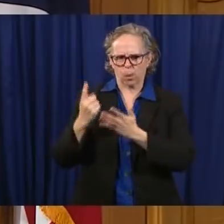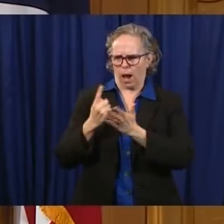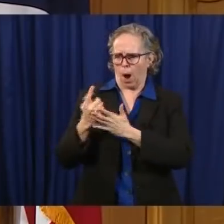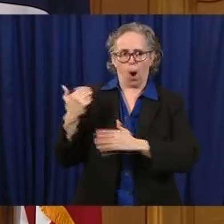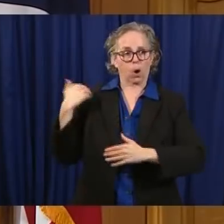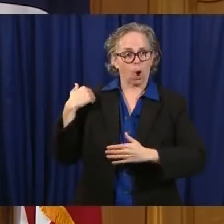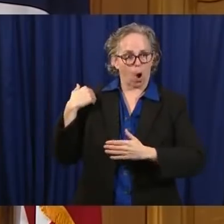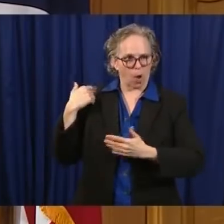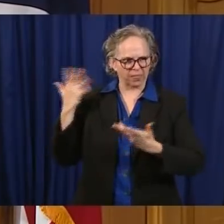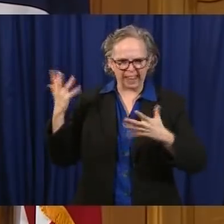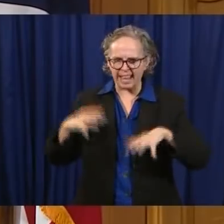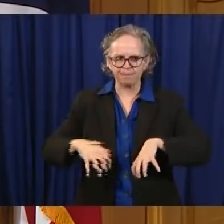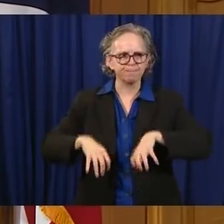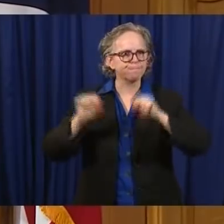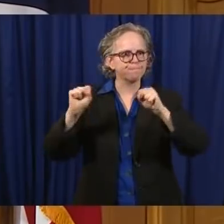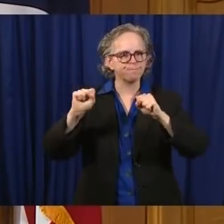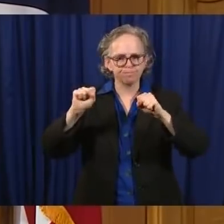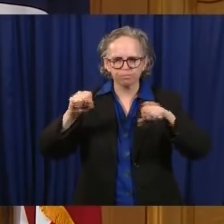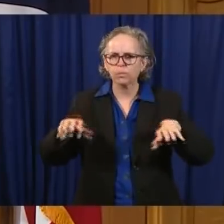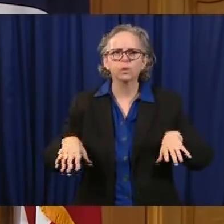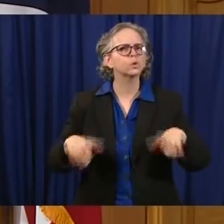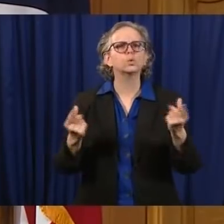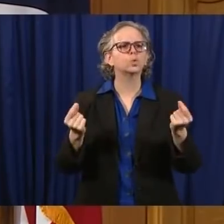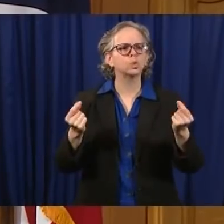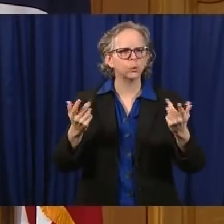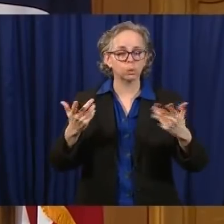I WANT TO THANK OUR PARTNERS IN THE GENERAL ASSEMBLY FOR THE